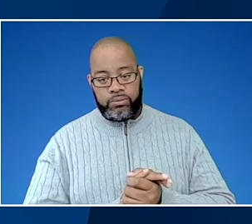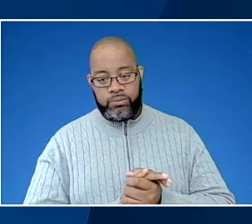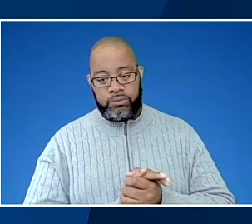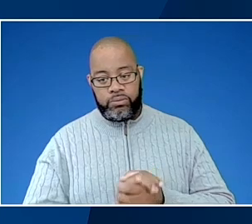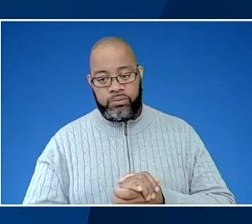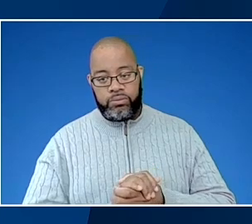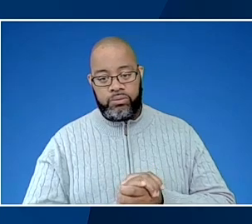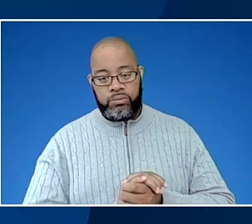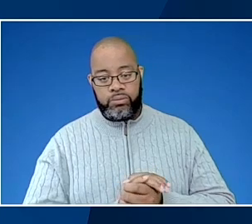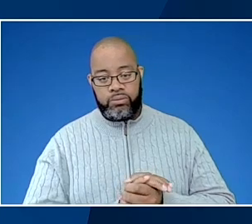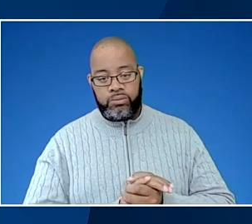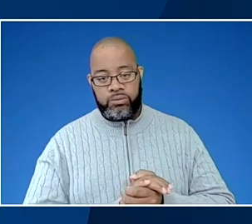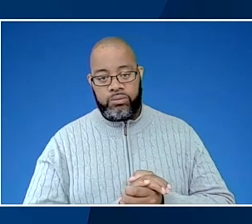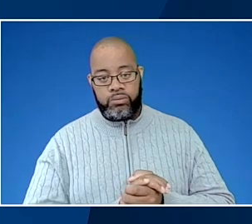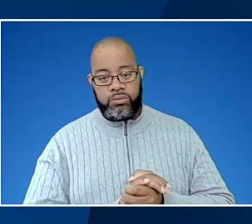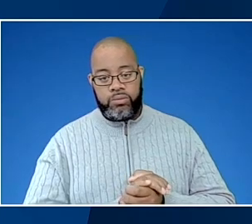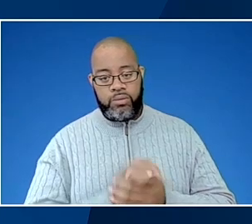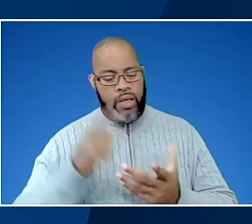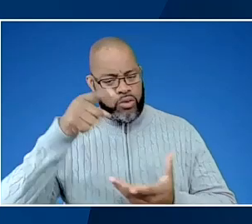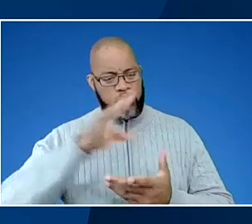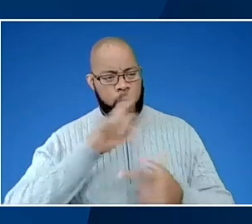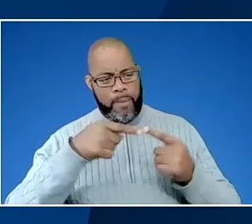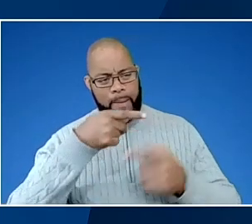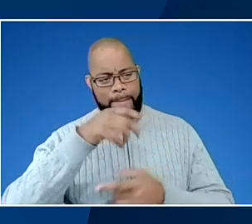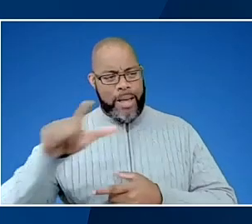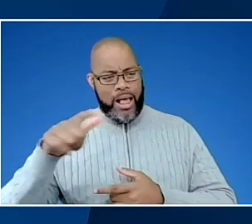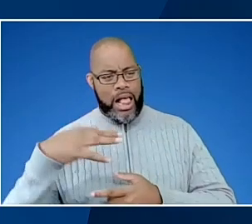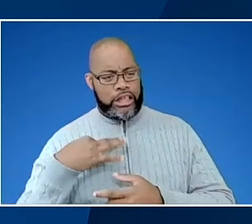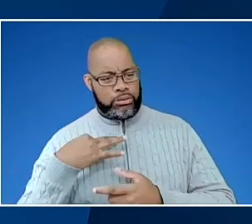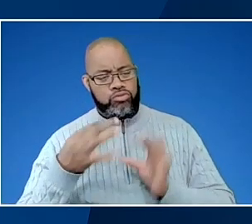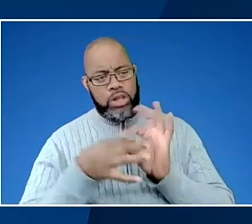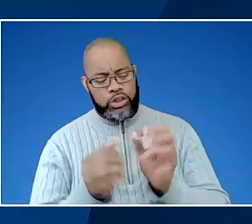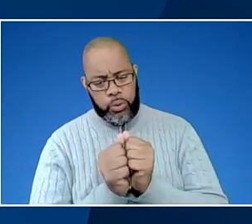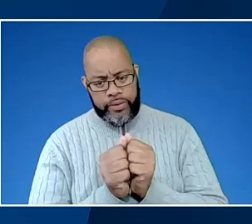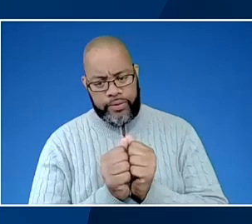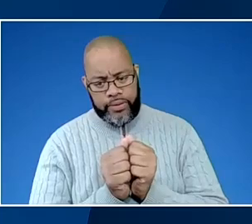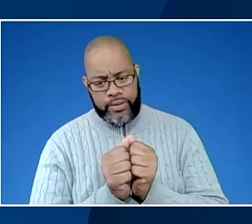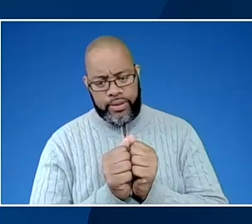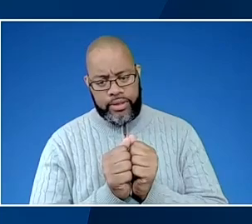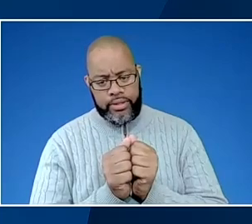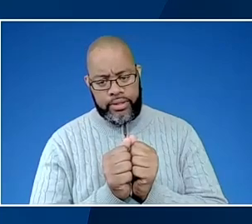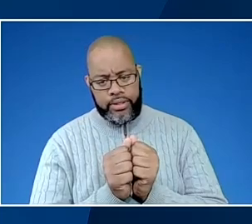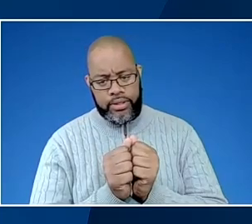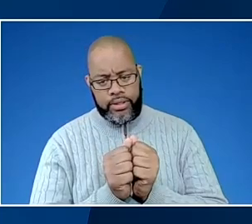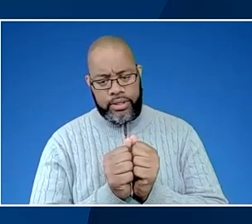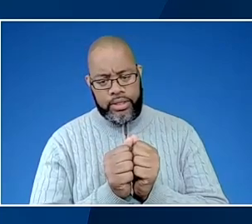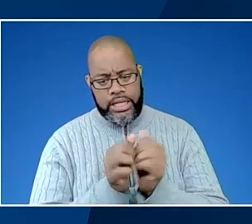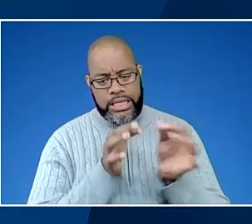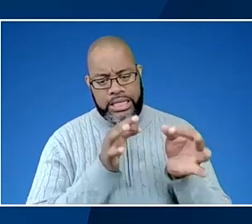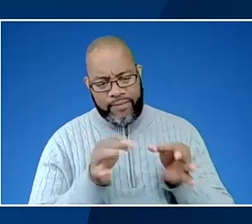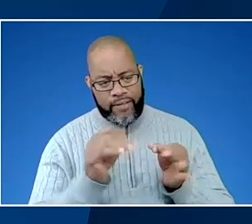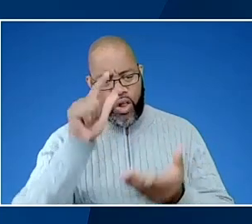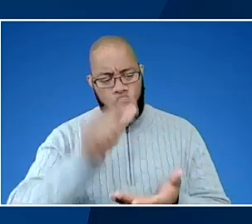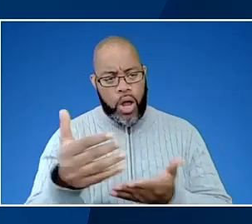I think you're talking about Pell eligibility in relation to the definition of a low-income individual, right, D'Angelo?